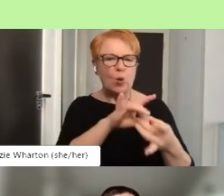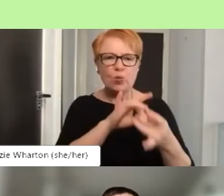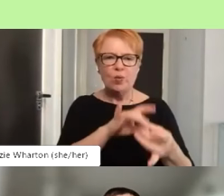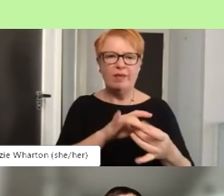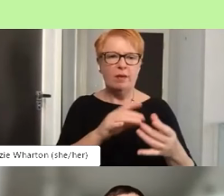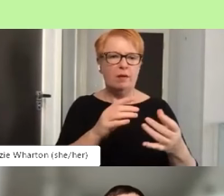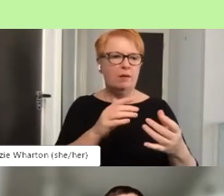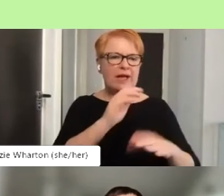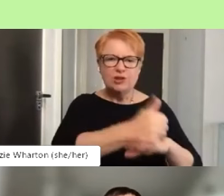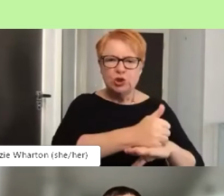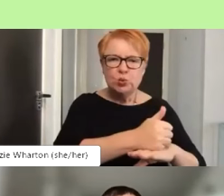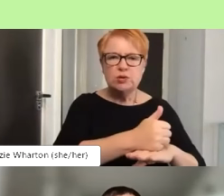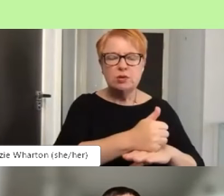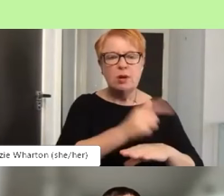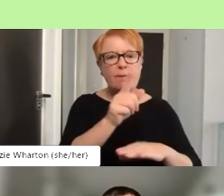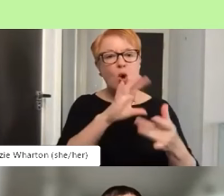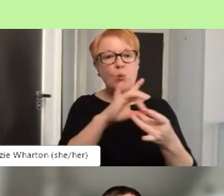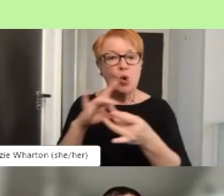with academics but also NGOs and other types of